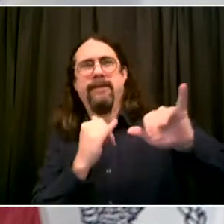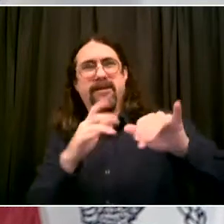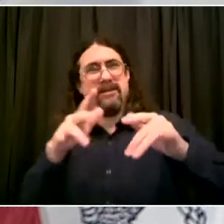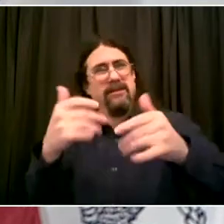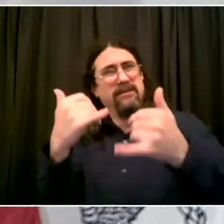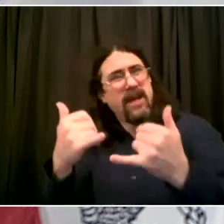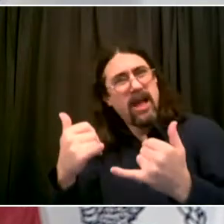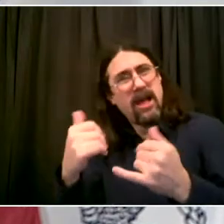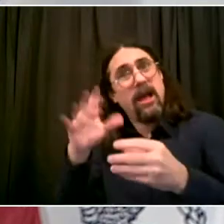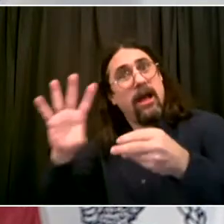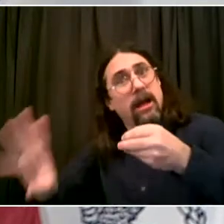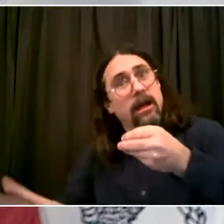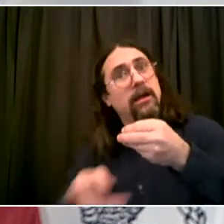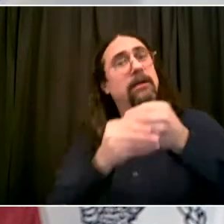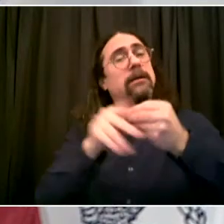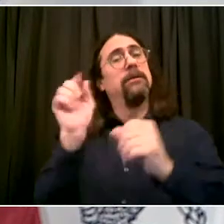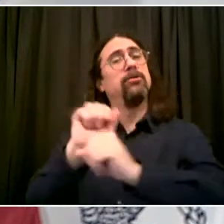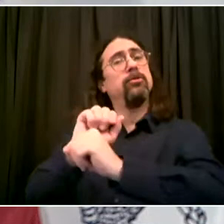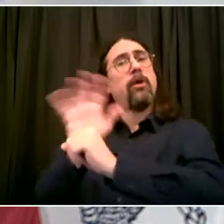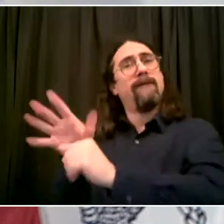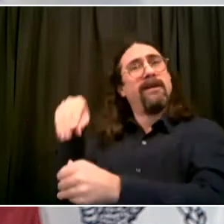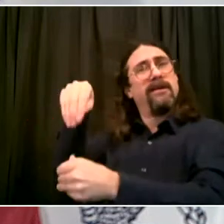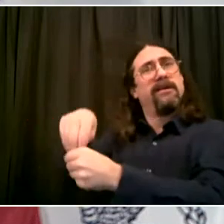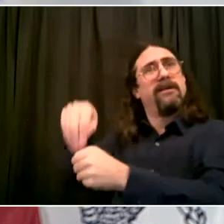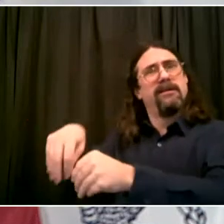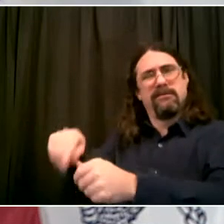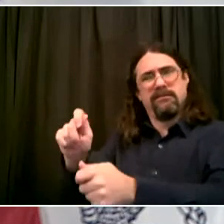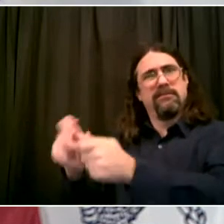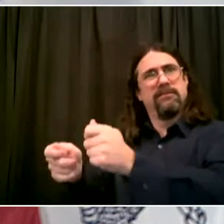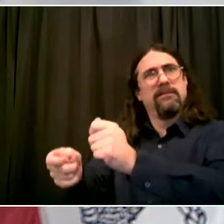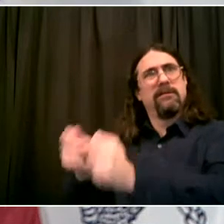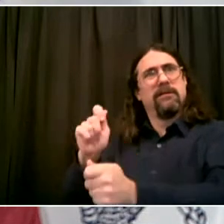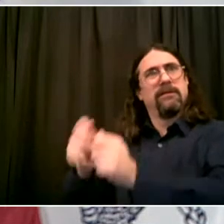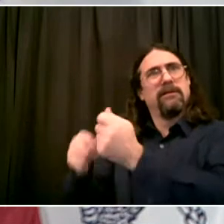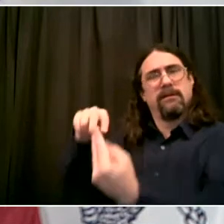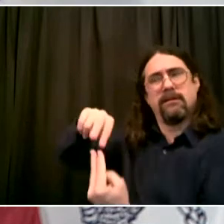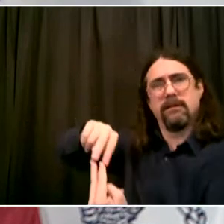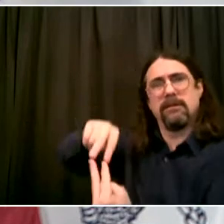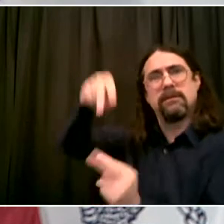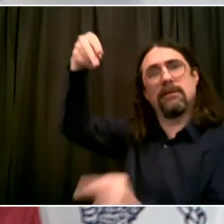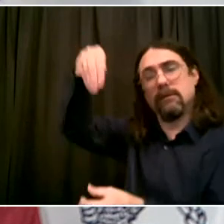BEEN FOUND IN NEW YORK CITY, MORE THAN 50 CASES SO FAR. NIS'T'TT HIS CONCERNING TO YOU IN THE